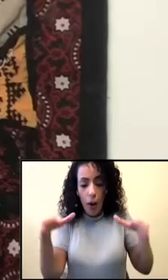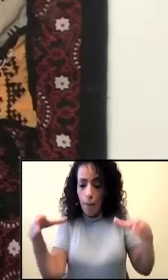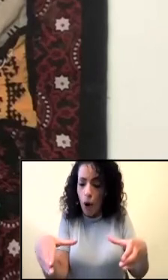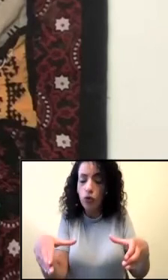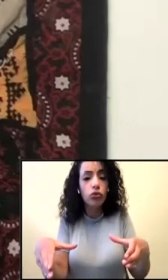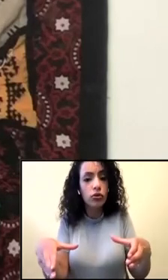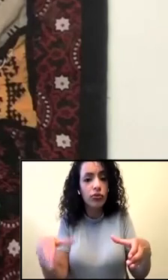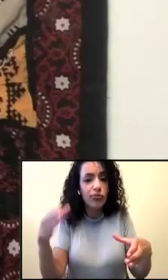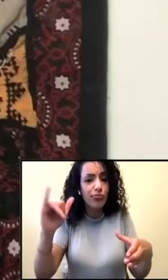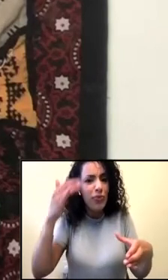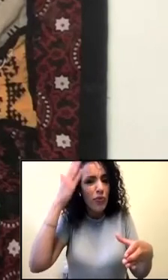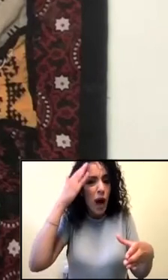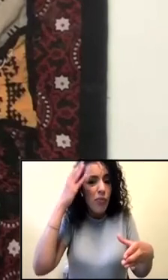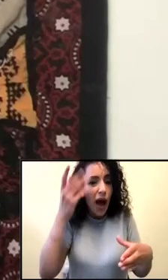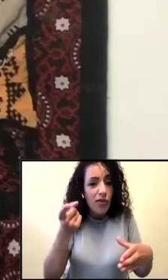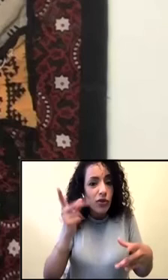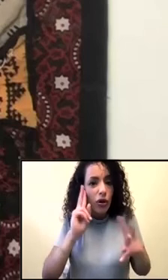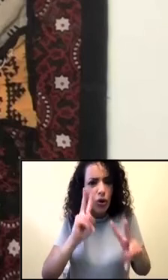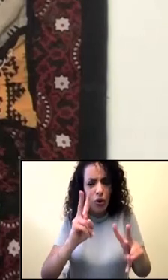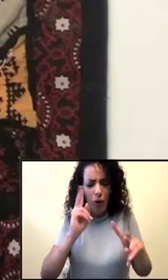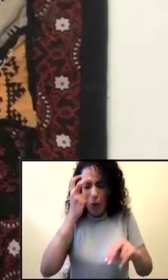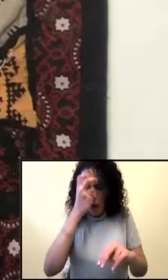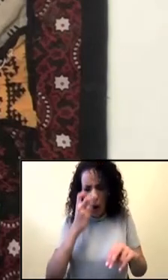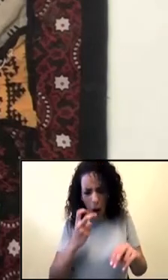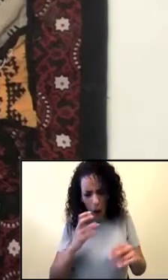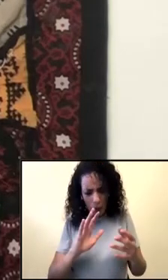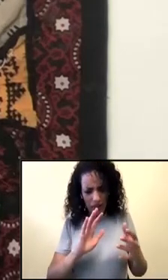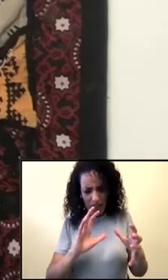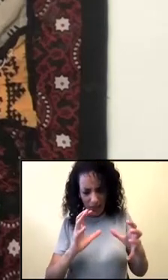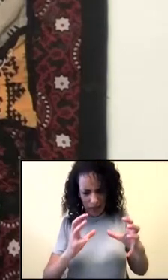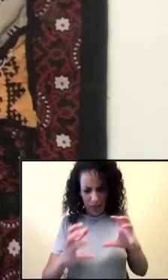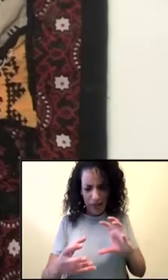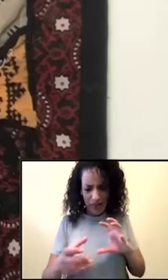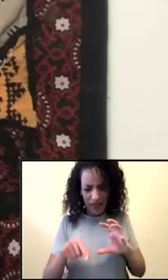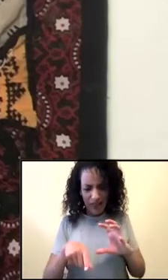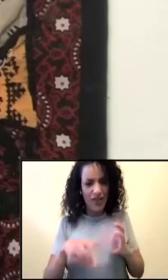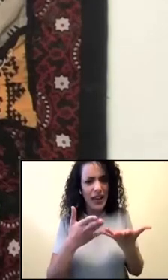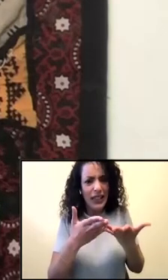has a cooking part that looks bashed and looks, you know a complete state, but you think "Why do